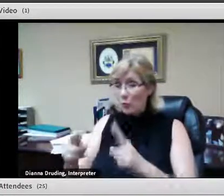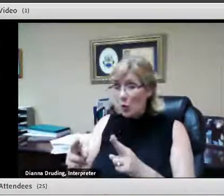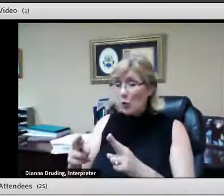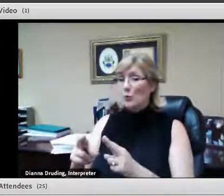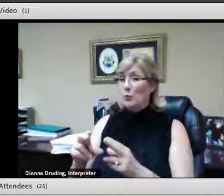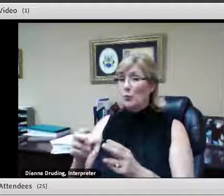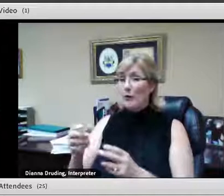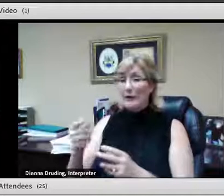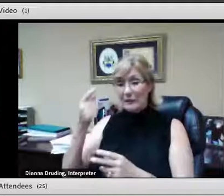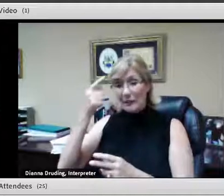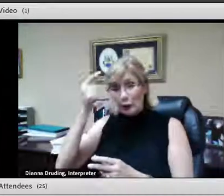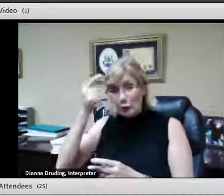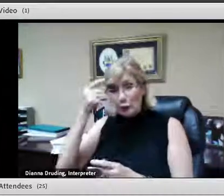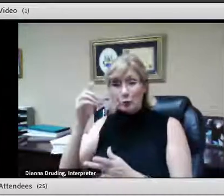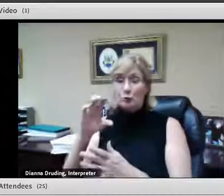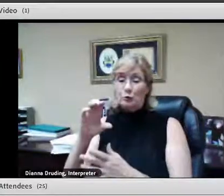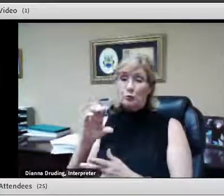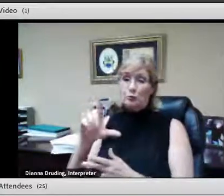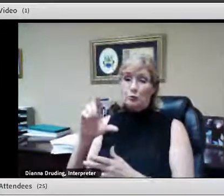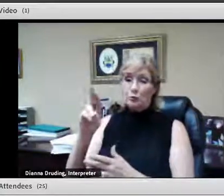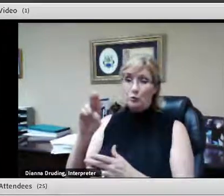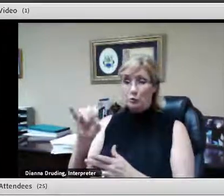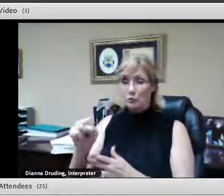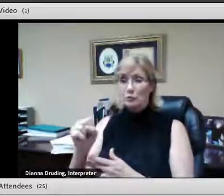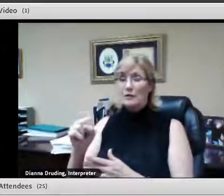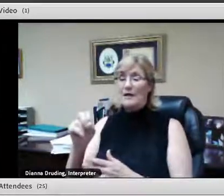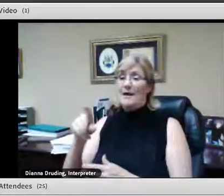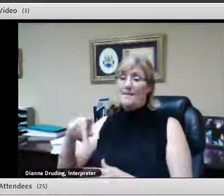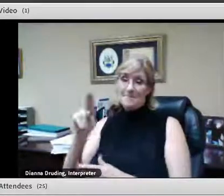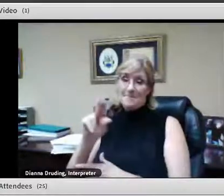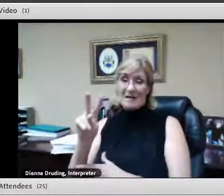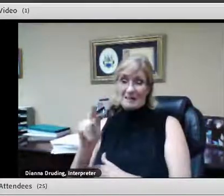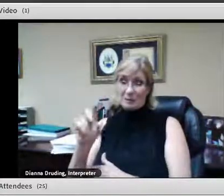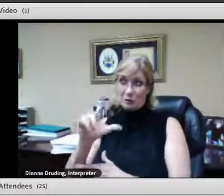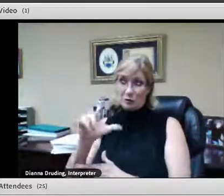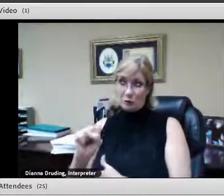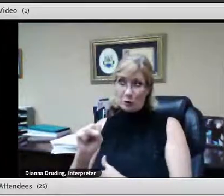Ryan: So, yeah, what I did was we had the kids set it up so that they had to connect the circuit.